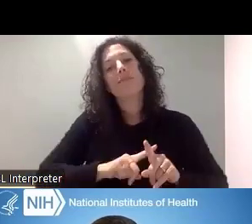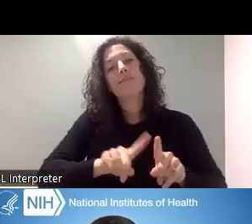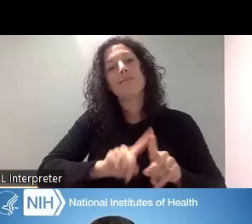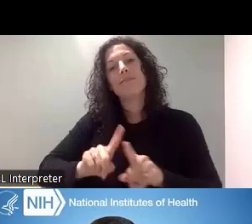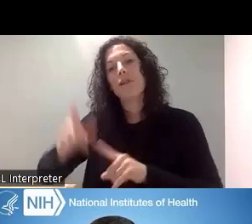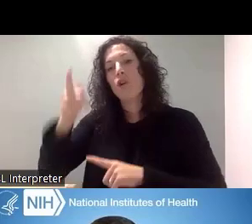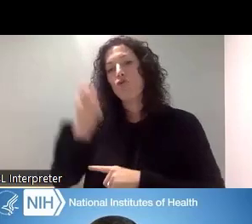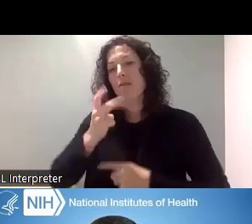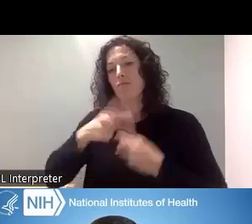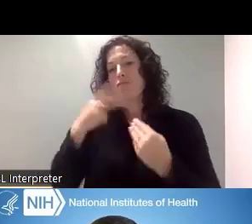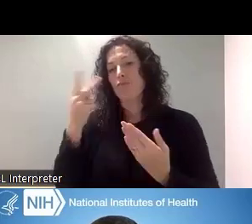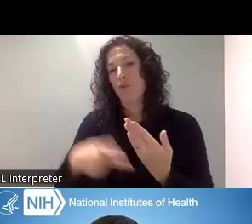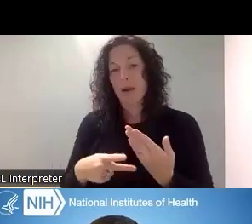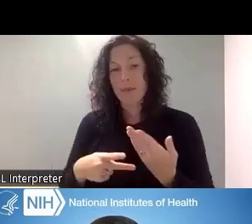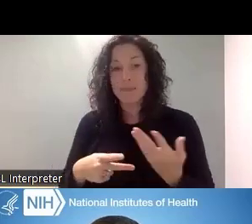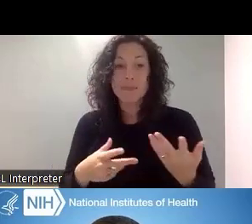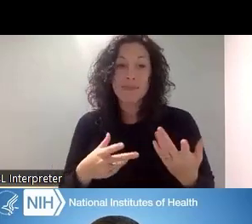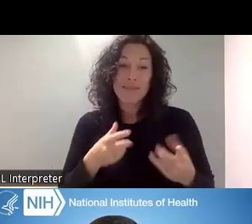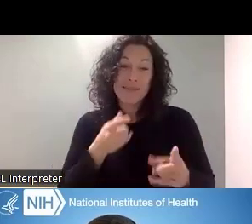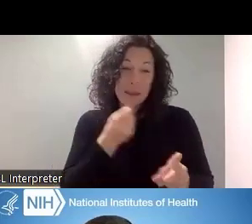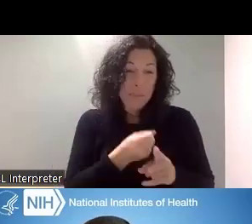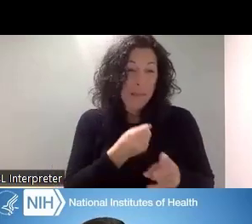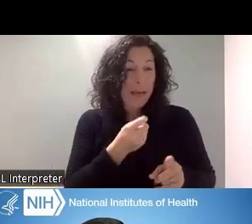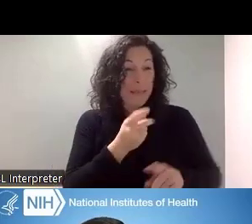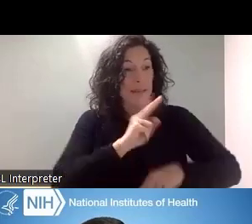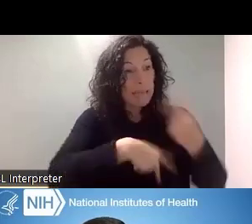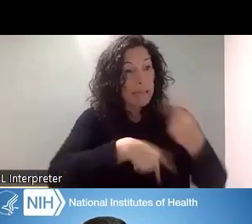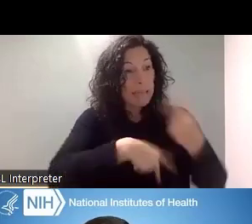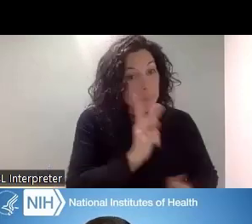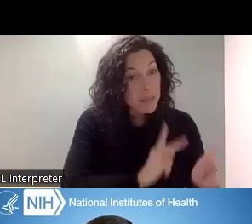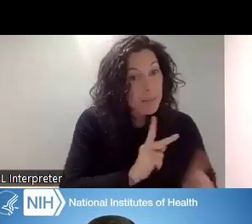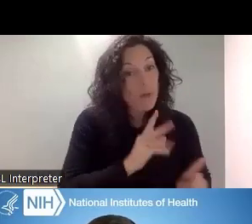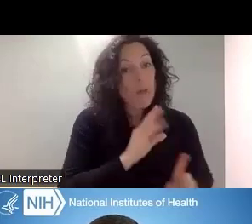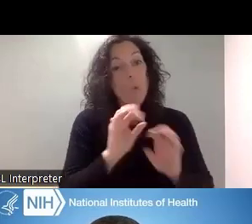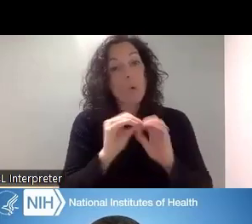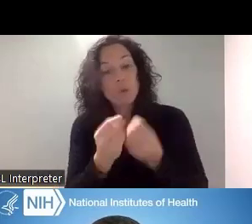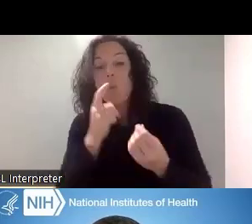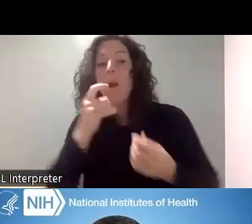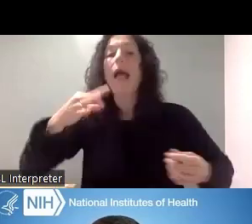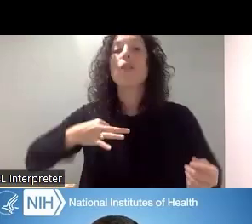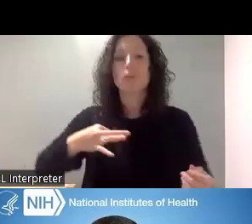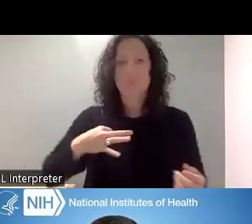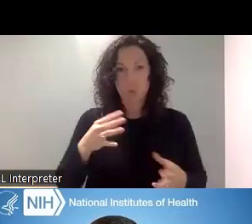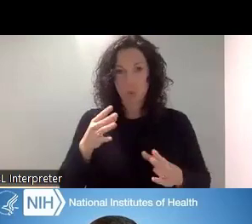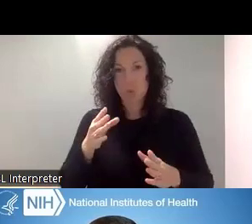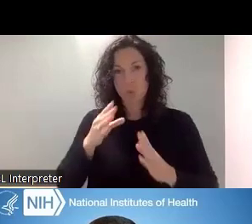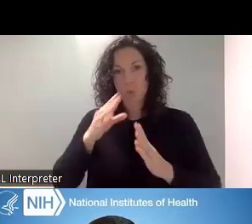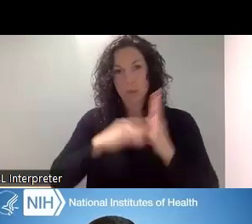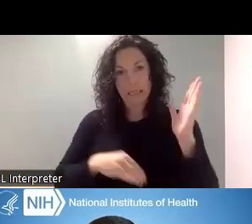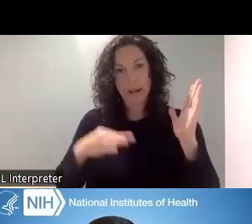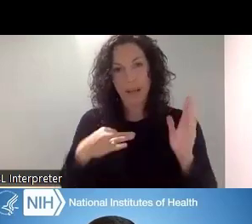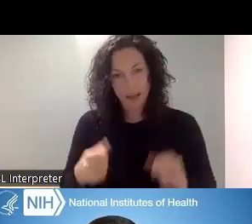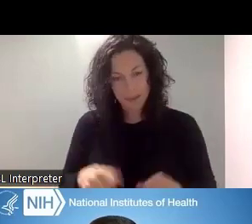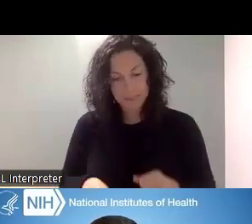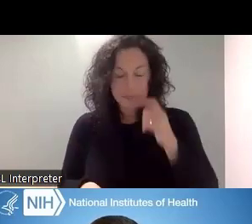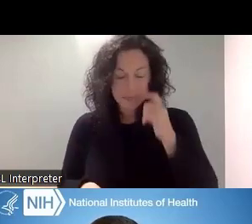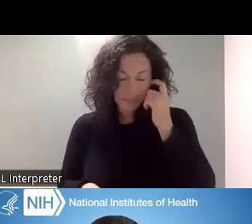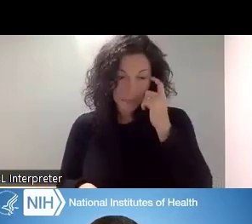It also might affect the types of people in the organizations that are eligible to apply. So if you've not, I encourage you to really look